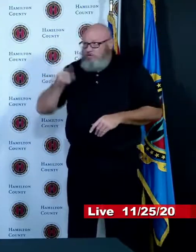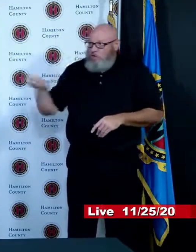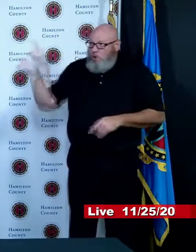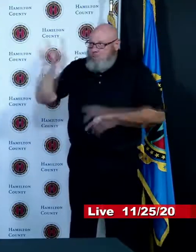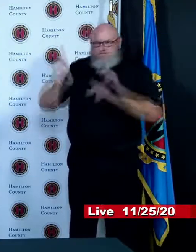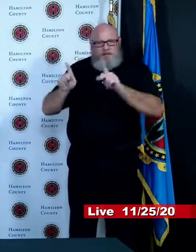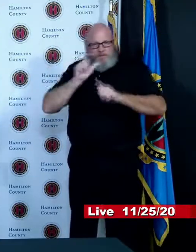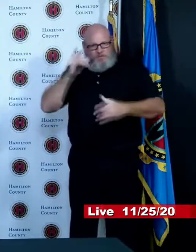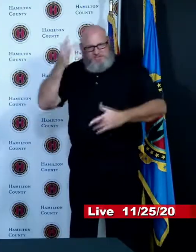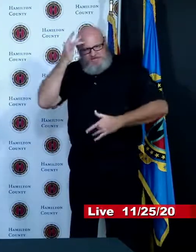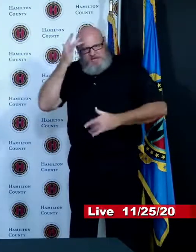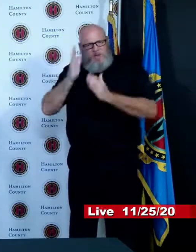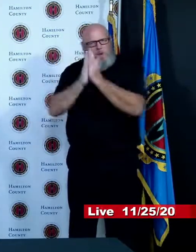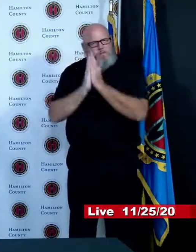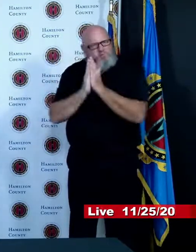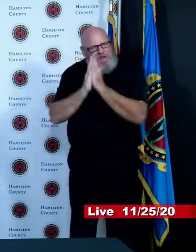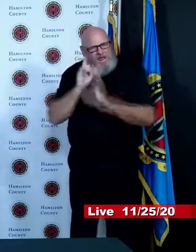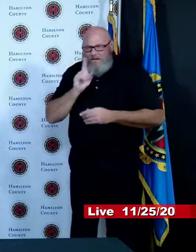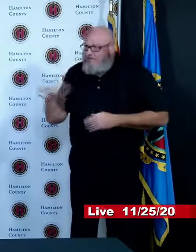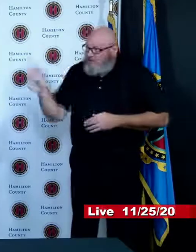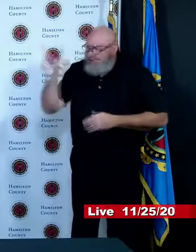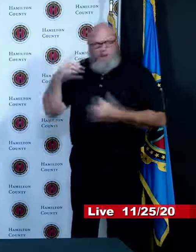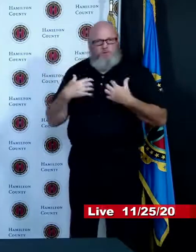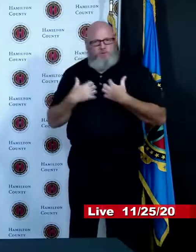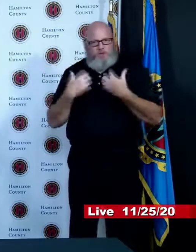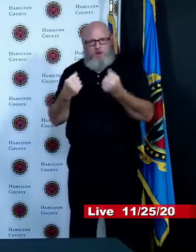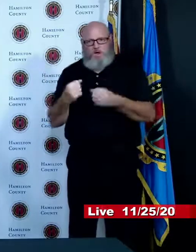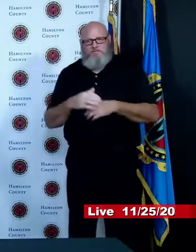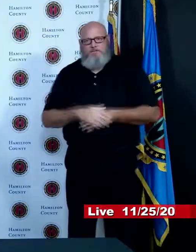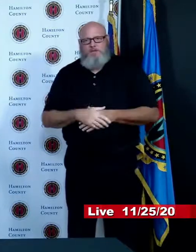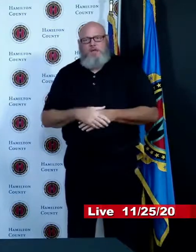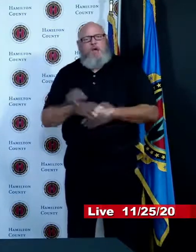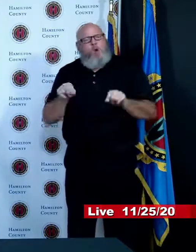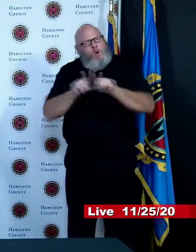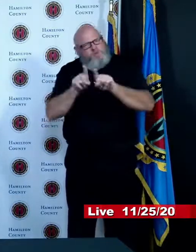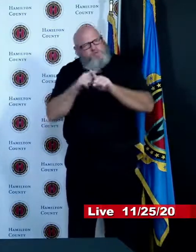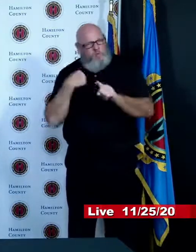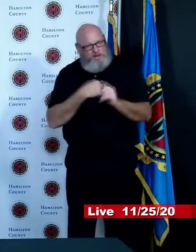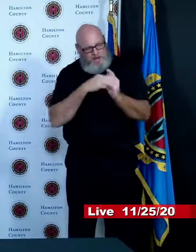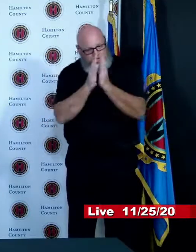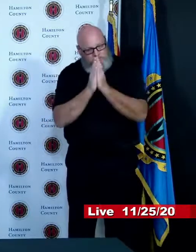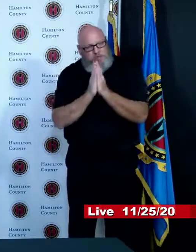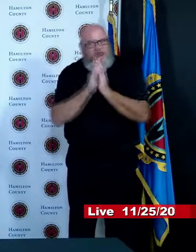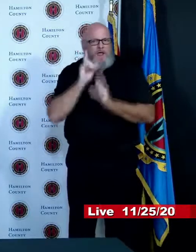sick thinking about the intensive care unit admissions we have seen a six-fold increase